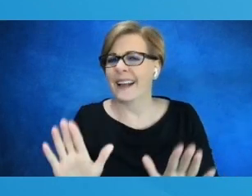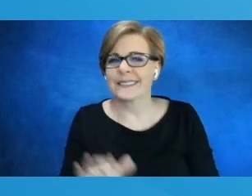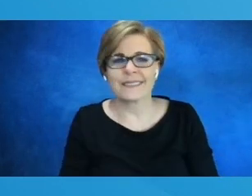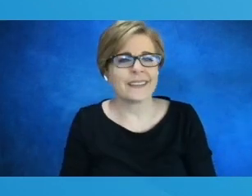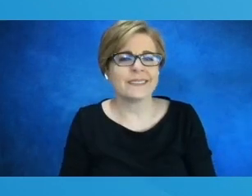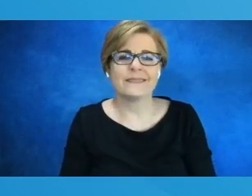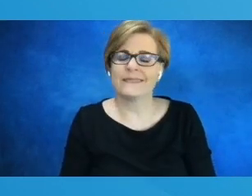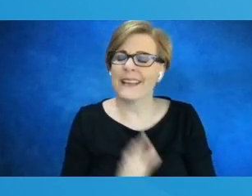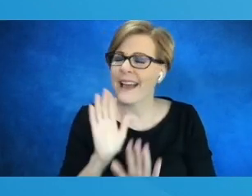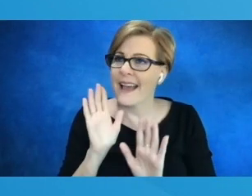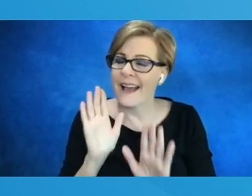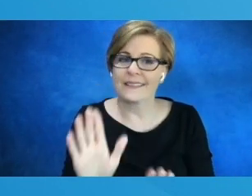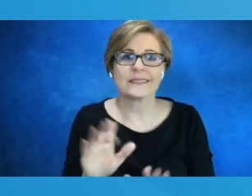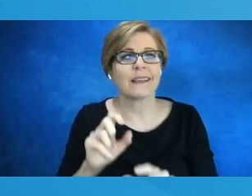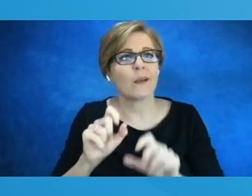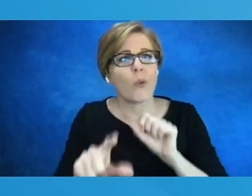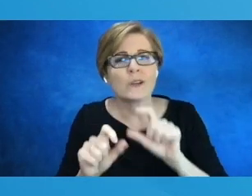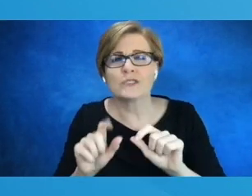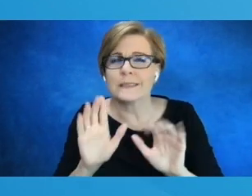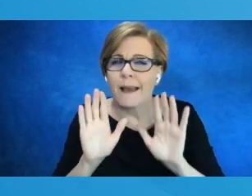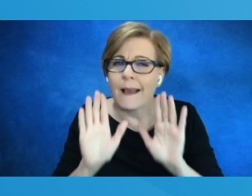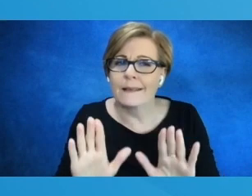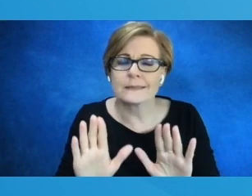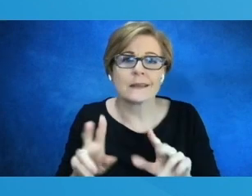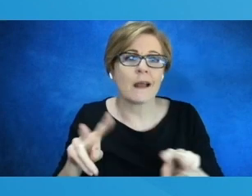Oh, interesting.